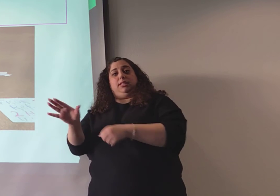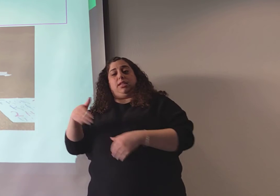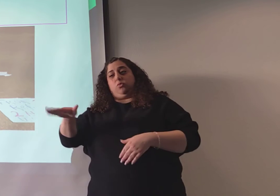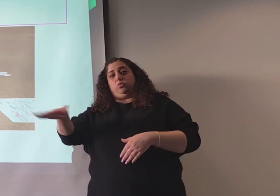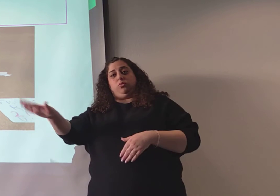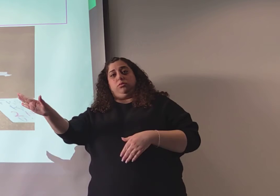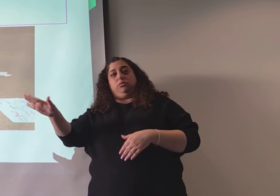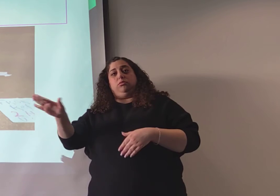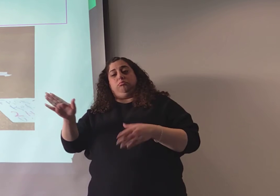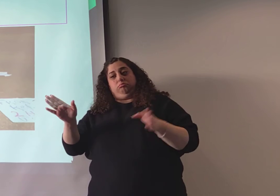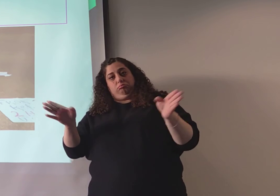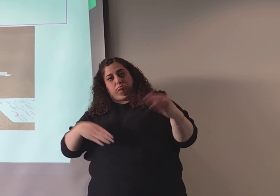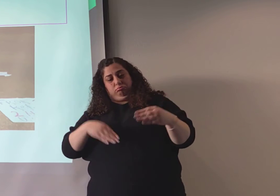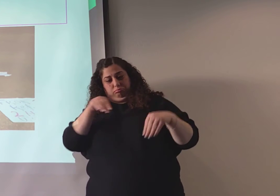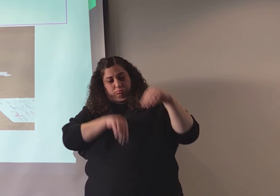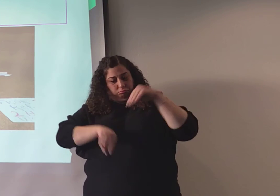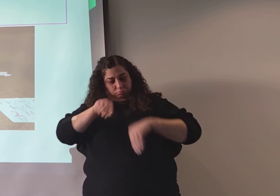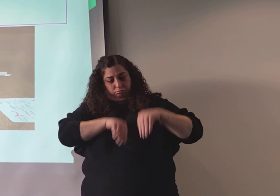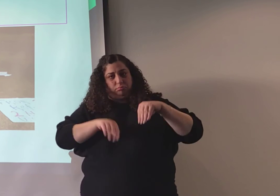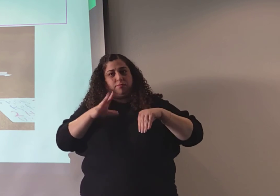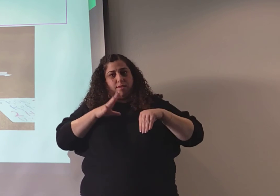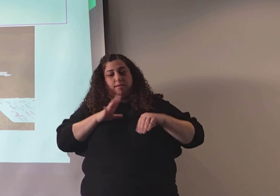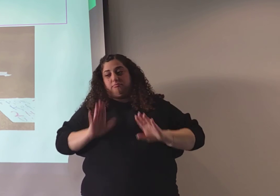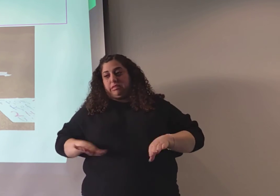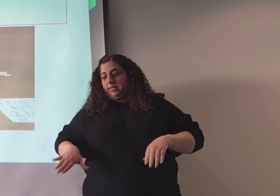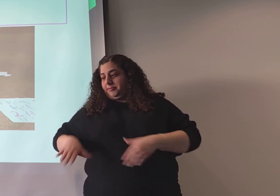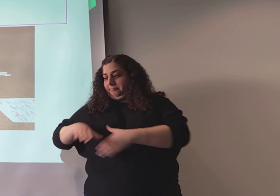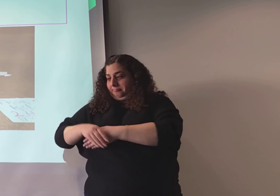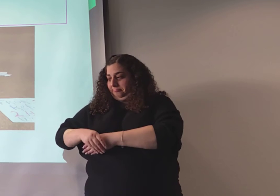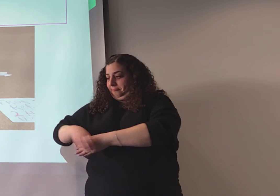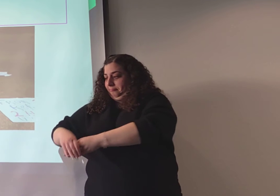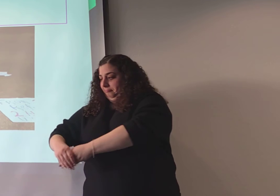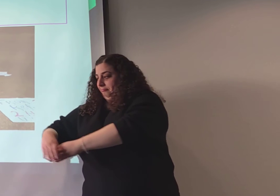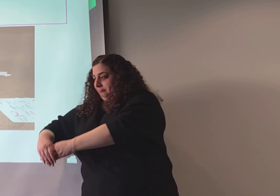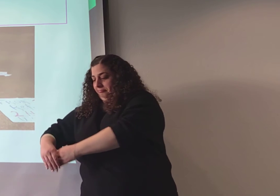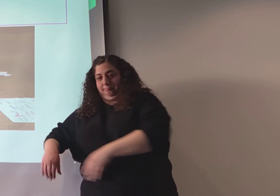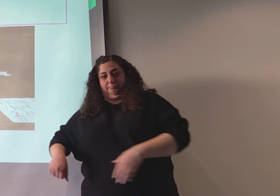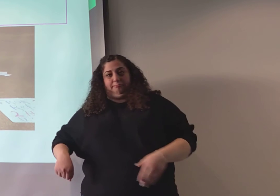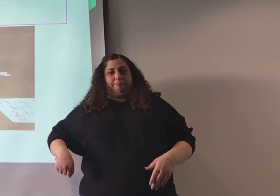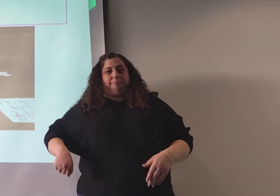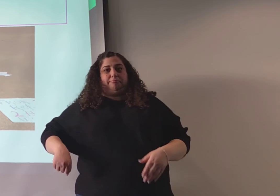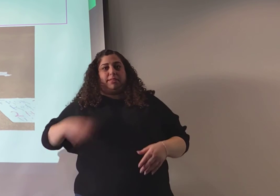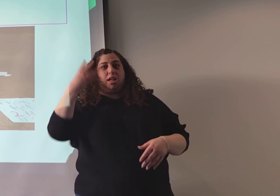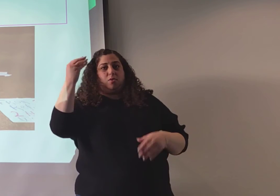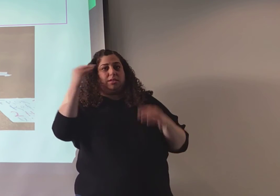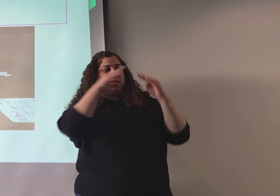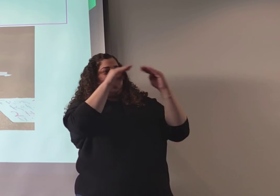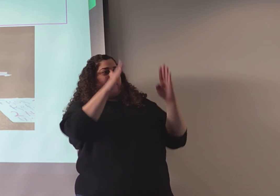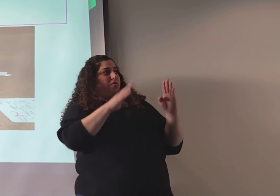I think the biggest issue is like we don’t know where to go, at least for the temporary